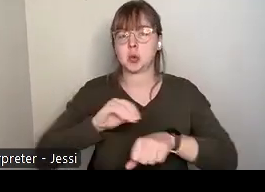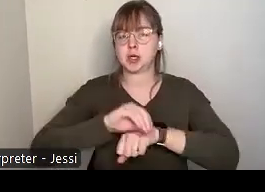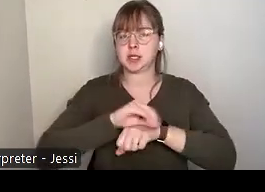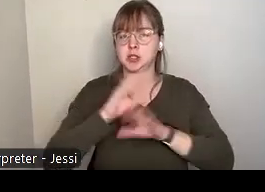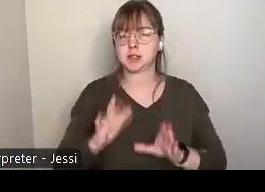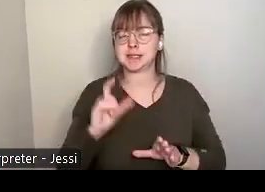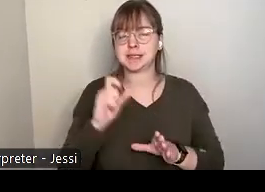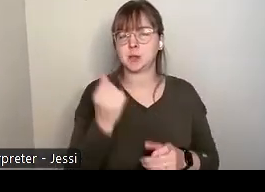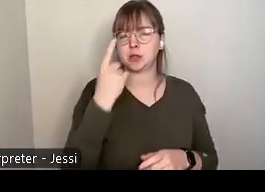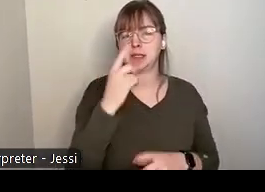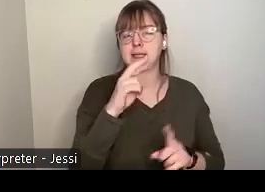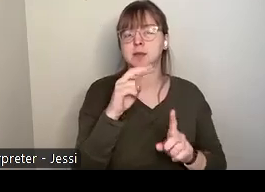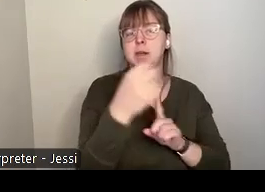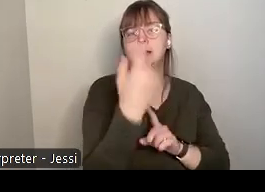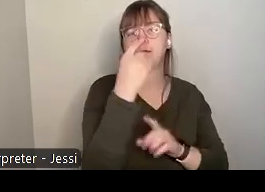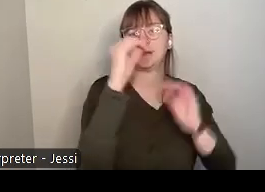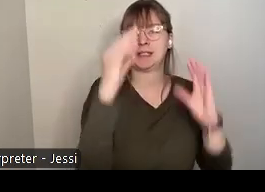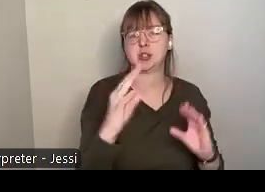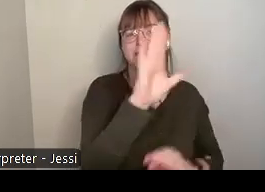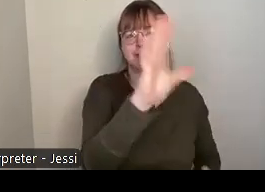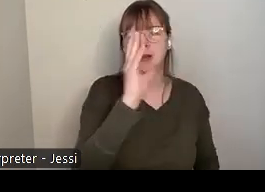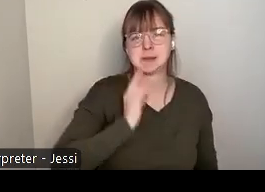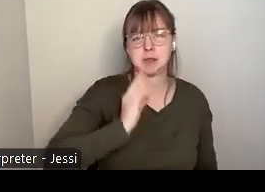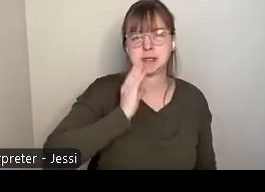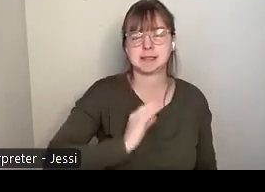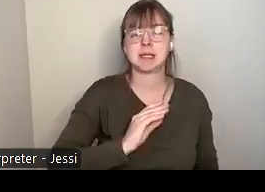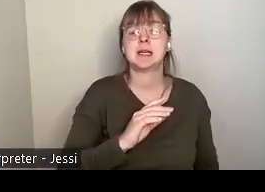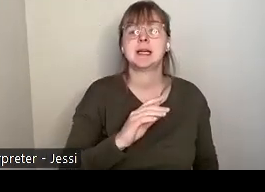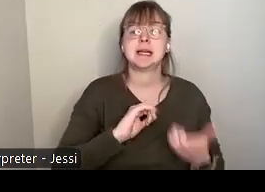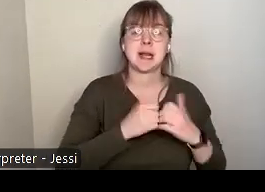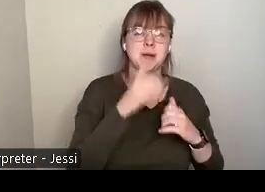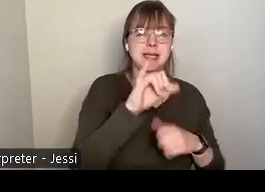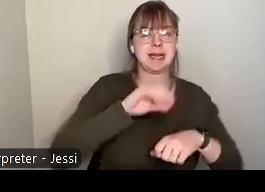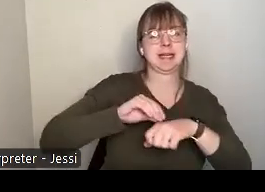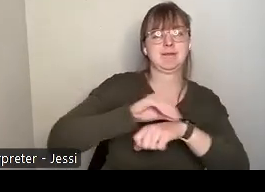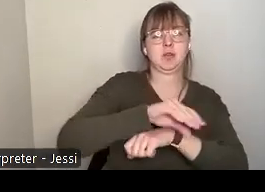experience how that um and how that might infect her interactions with the child for